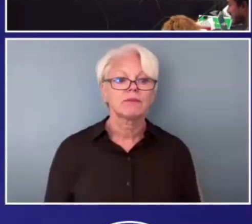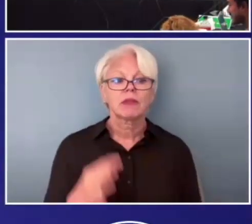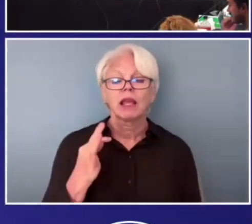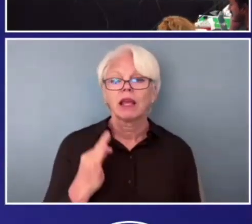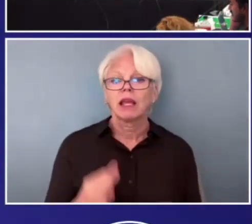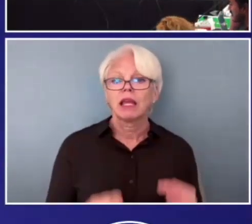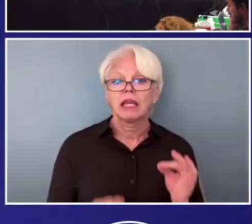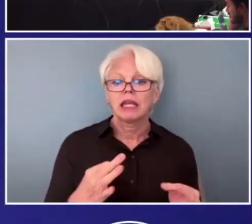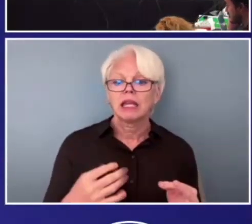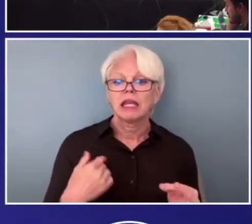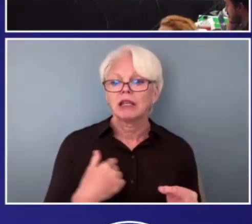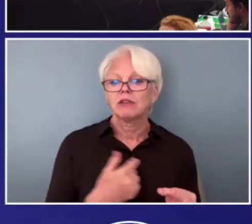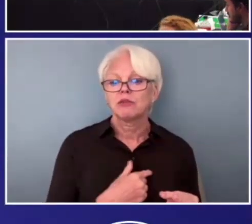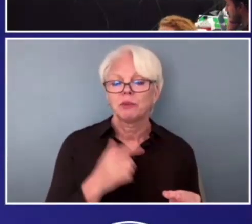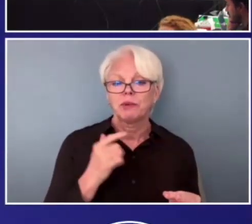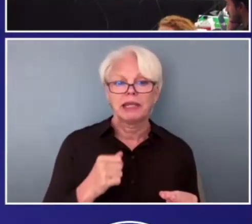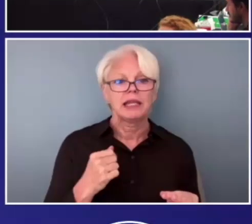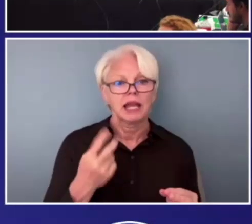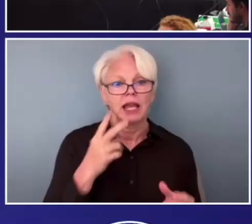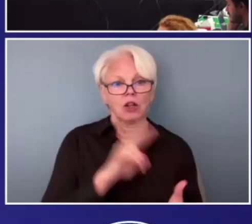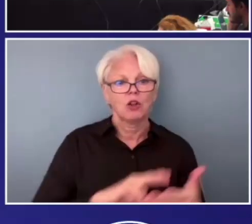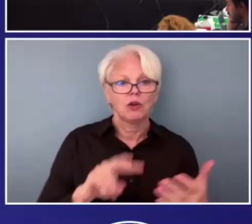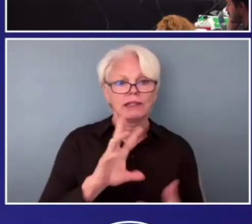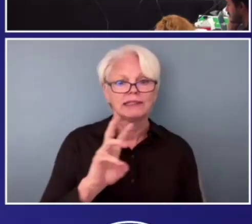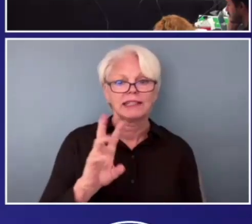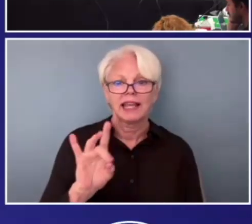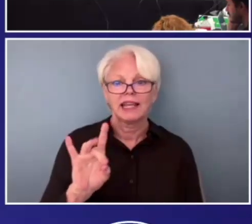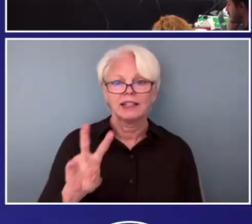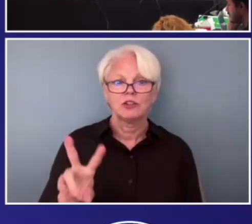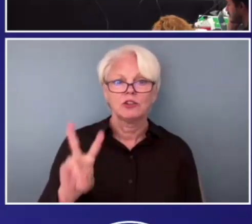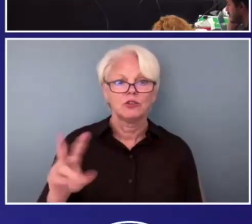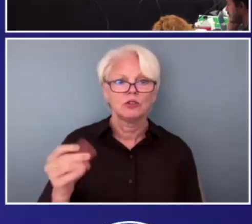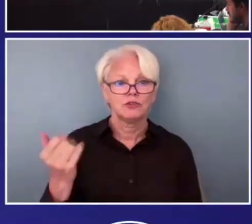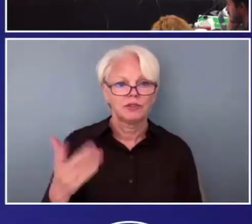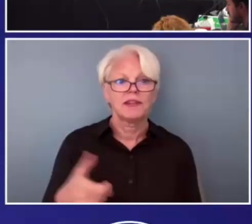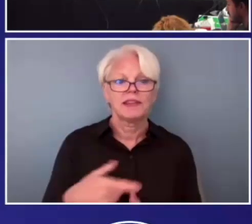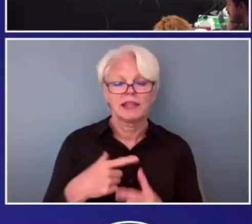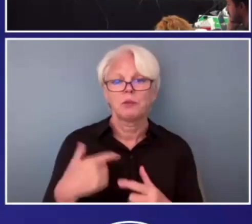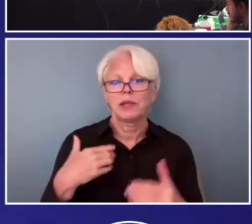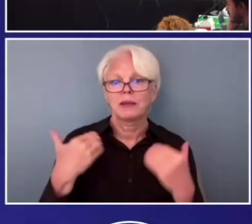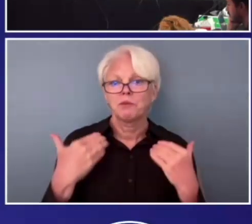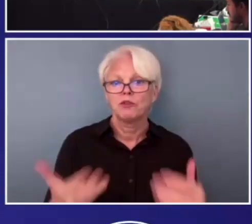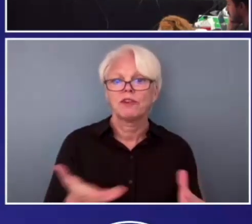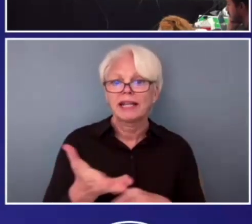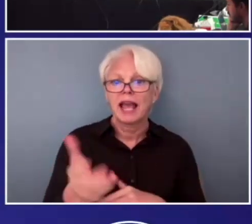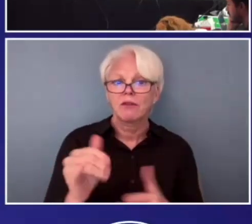look at 682.215 and then we can move on. After that, we're going to go into the